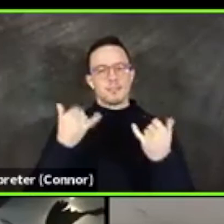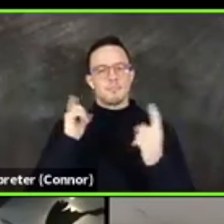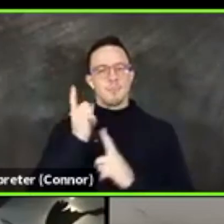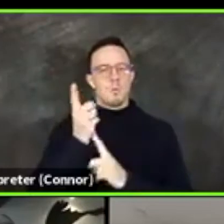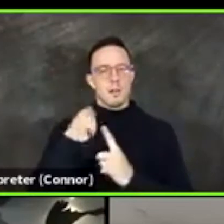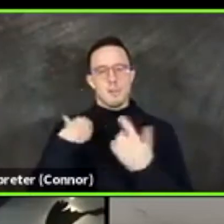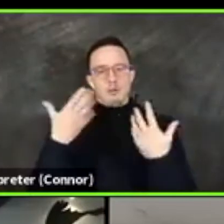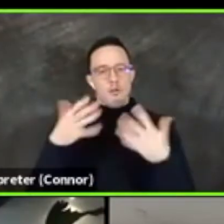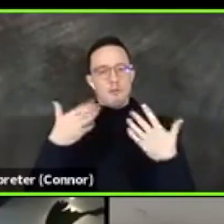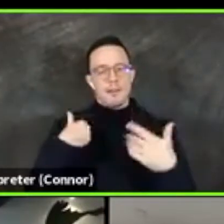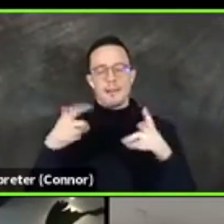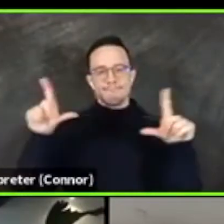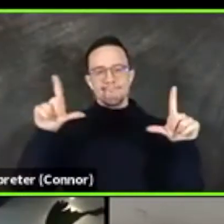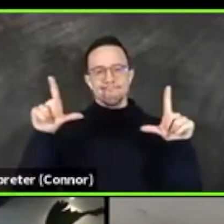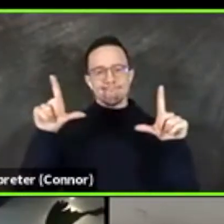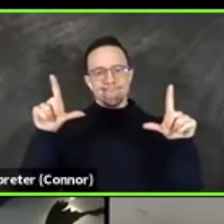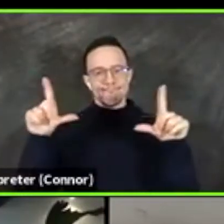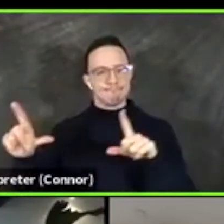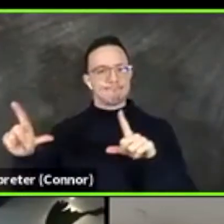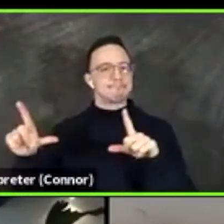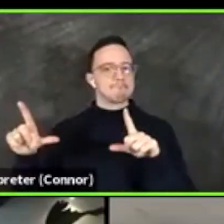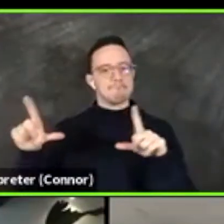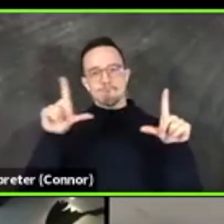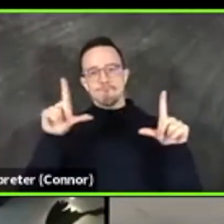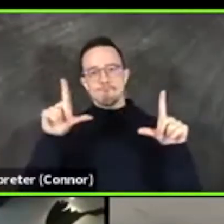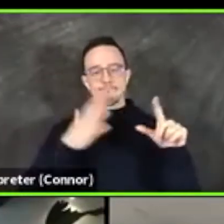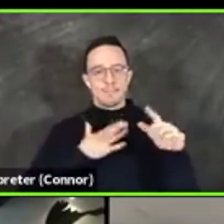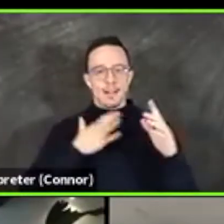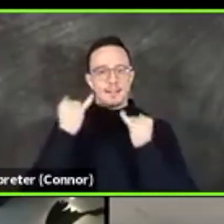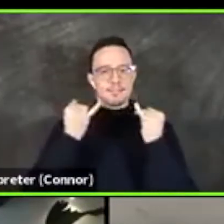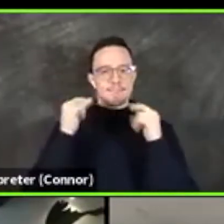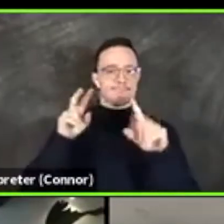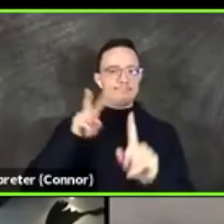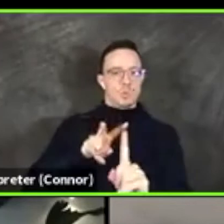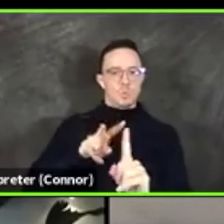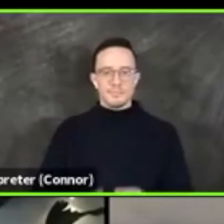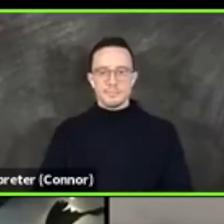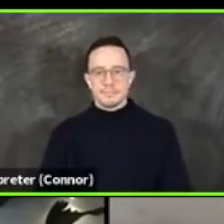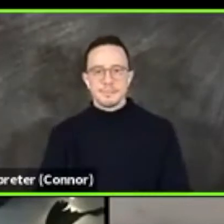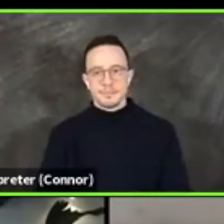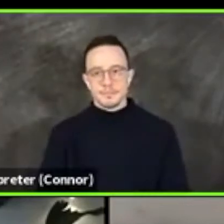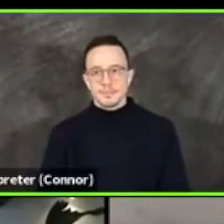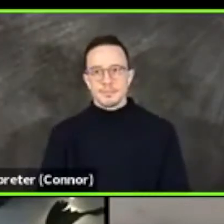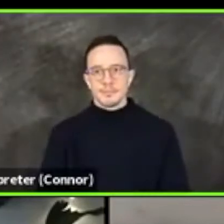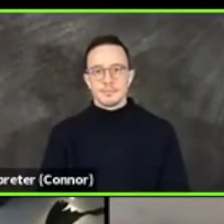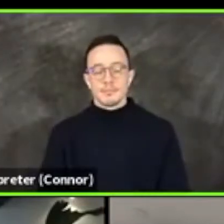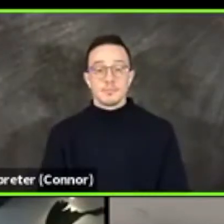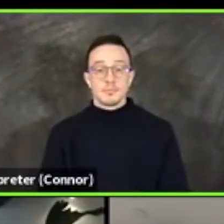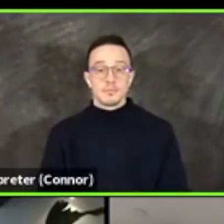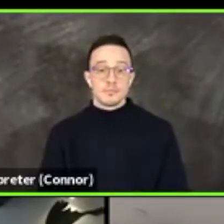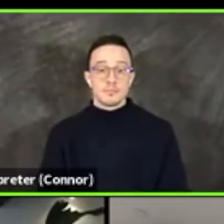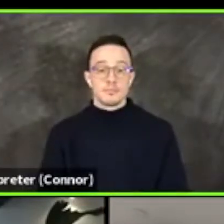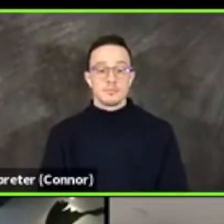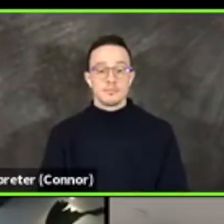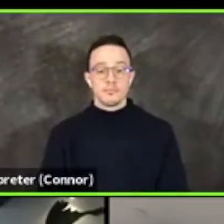SO... (BREATHING), IN TERMS OF THE NEW